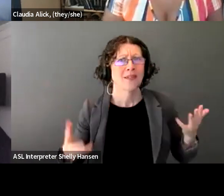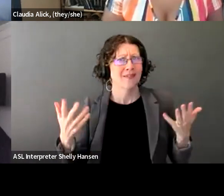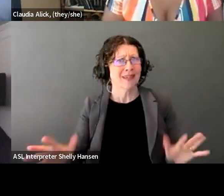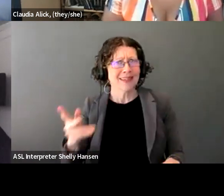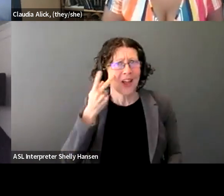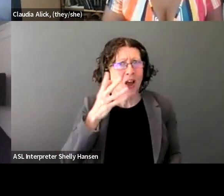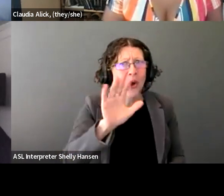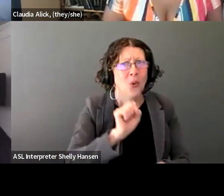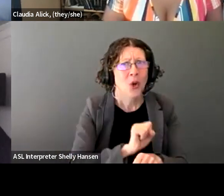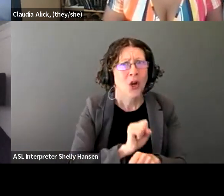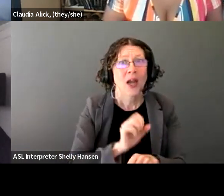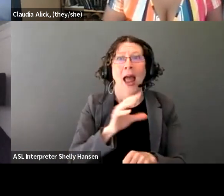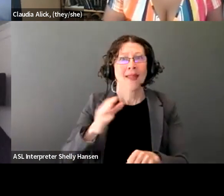I think that's a wonderful thing.